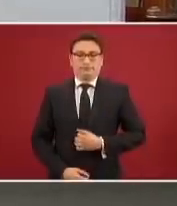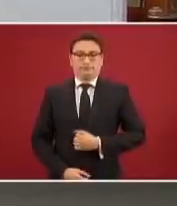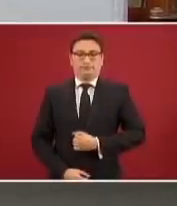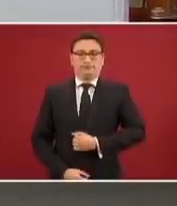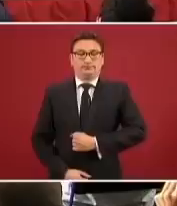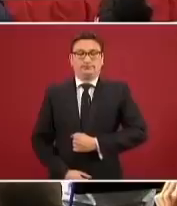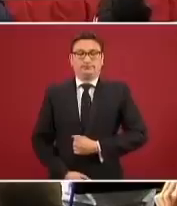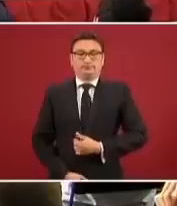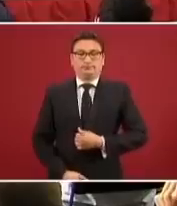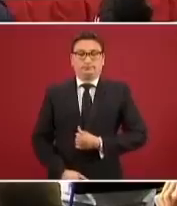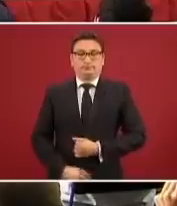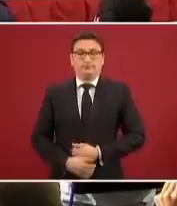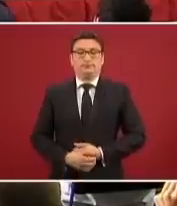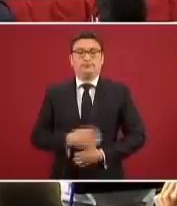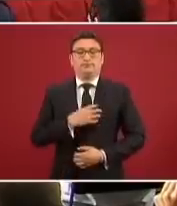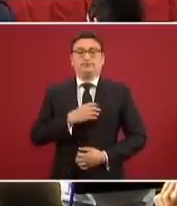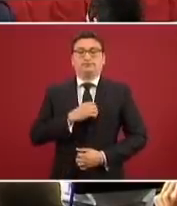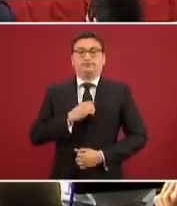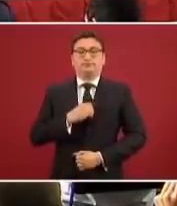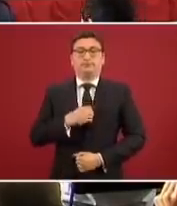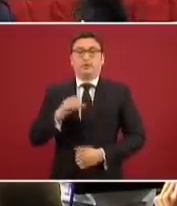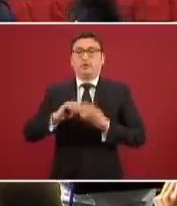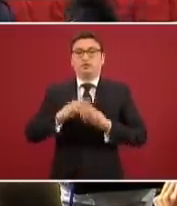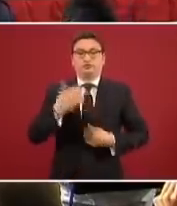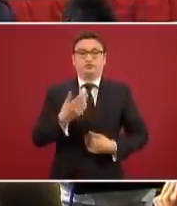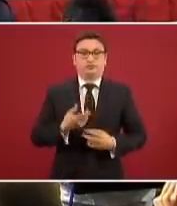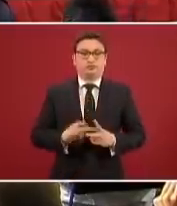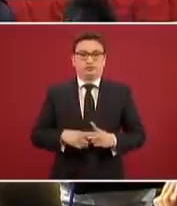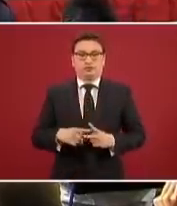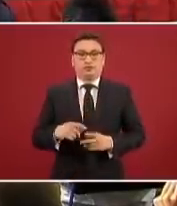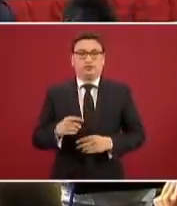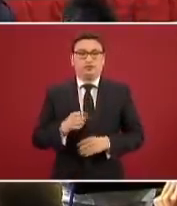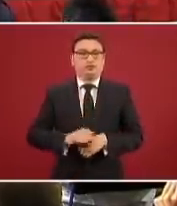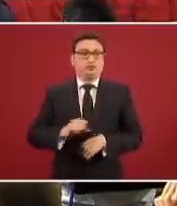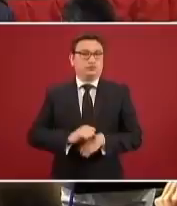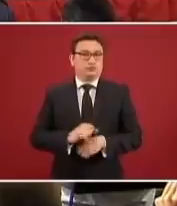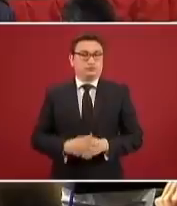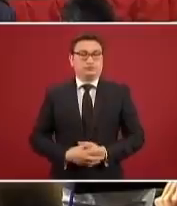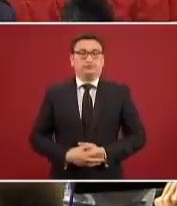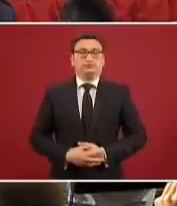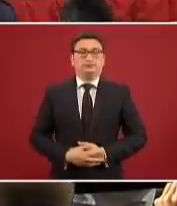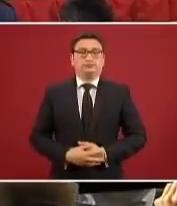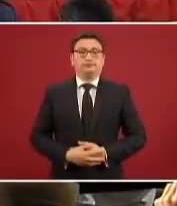staying all this time protecting himself in an art gives a